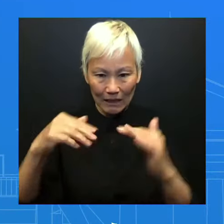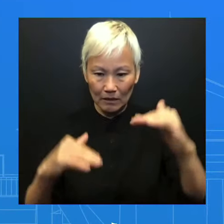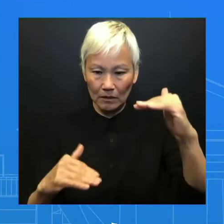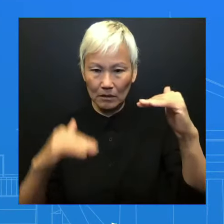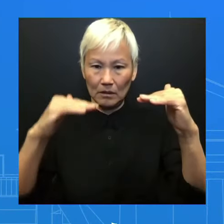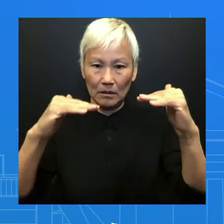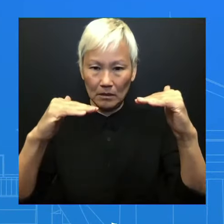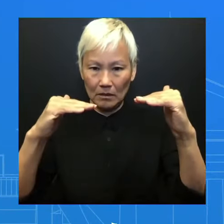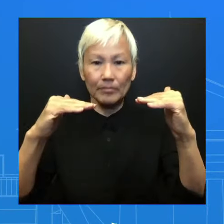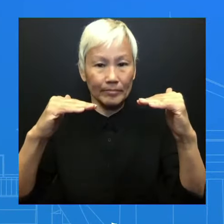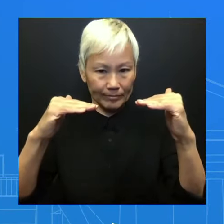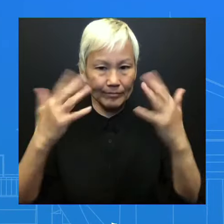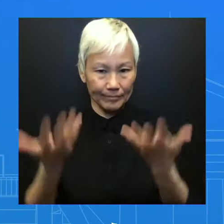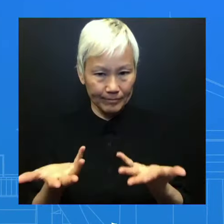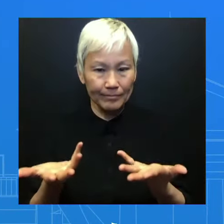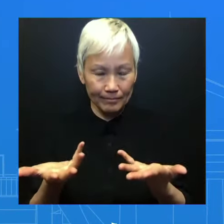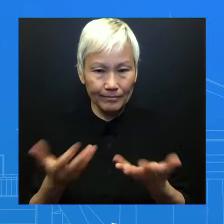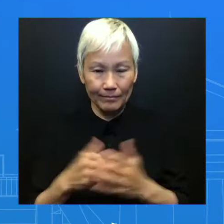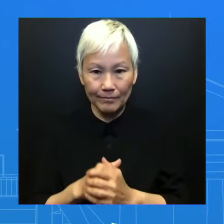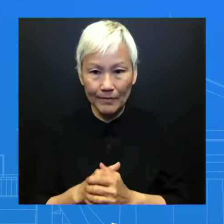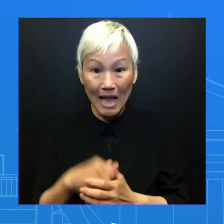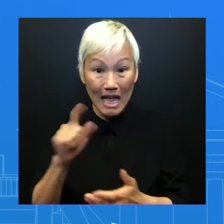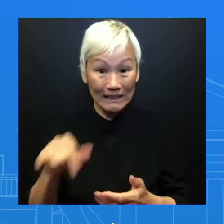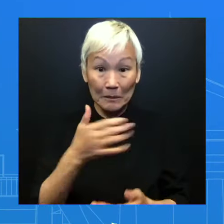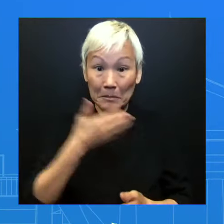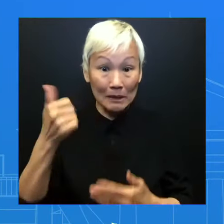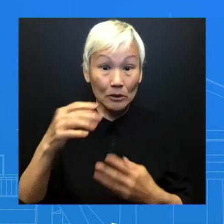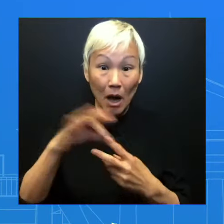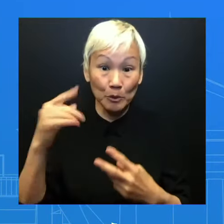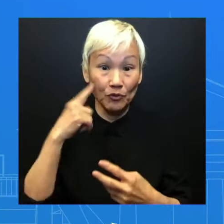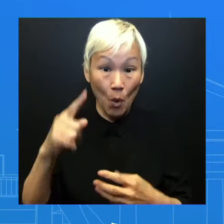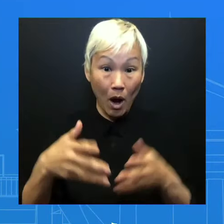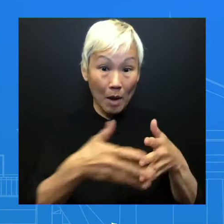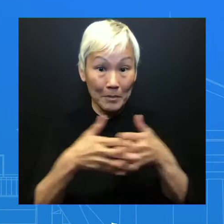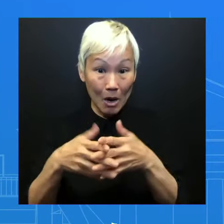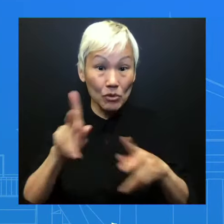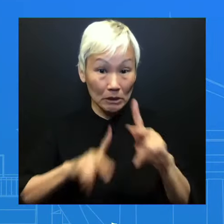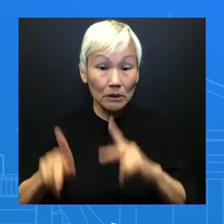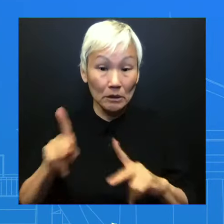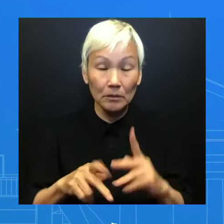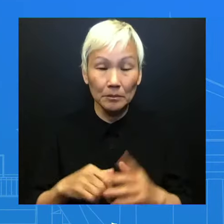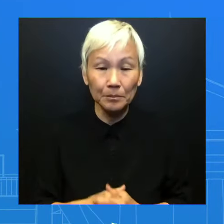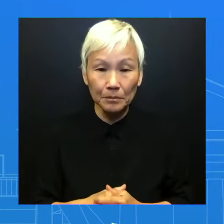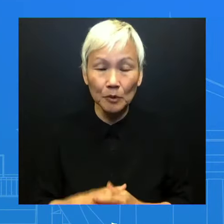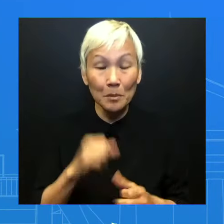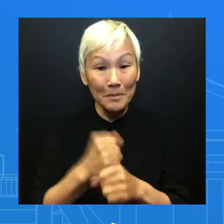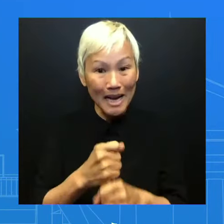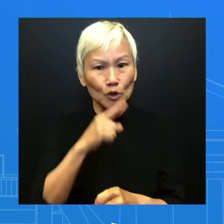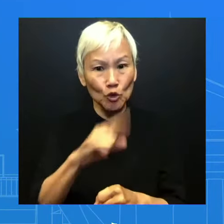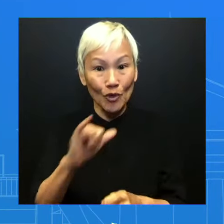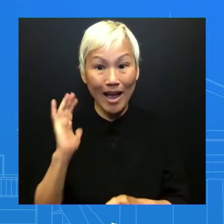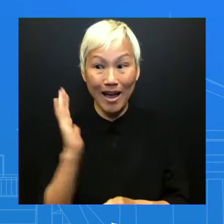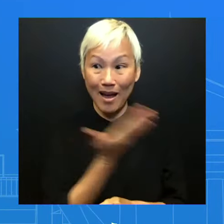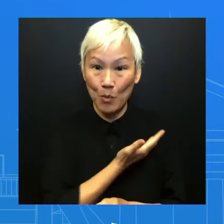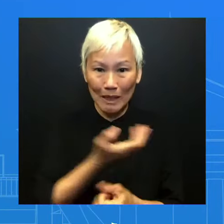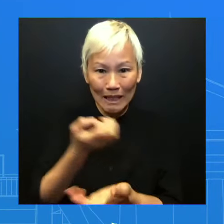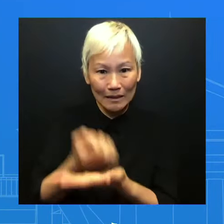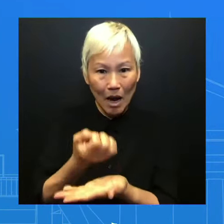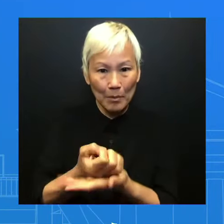That's the best way to make sure that our economy is not -- doesn't get turned on its head, that we don't get a situation where we lees- --